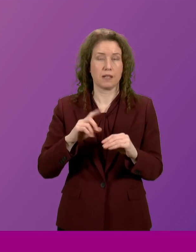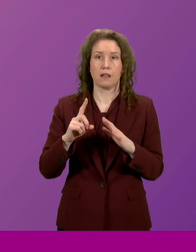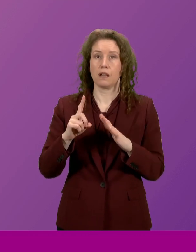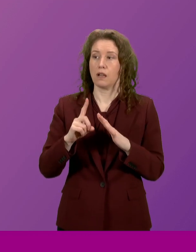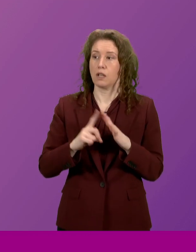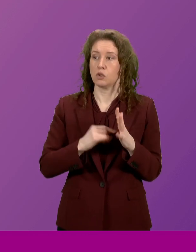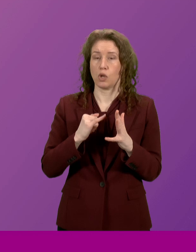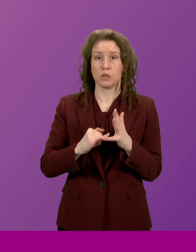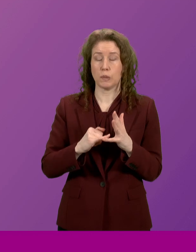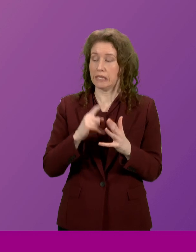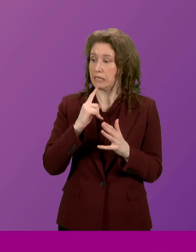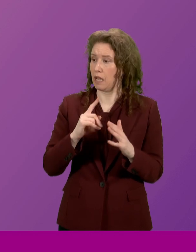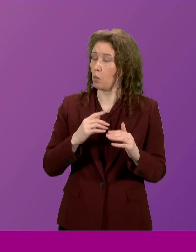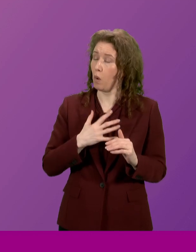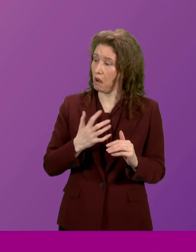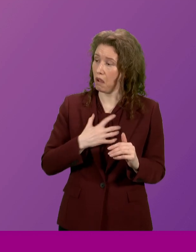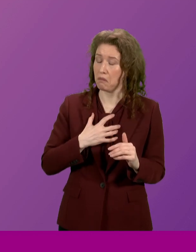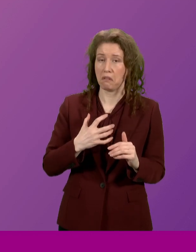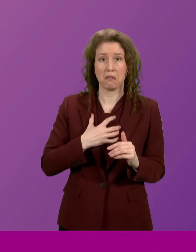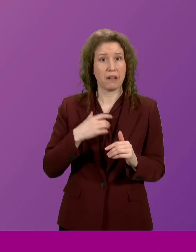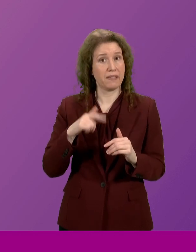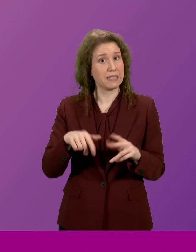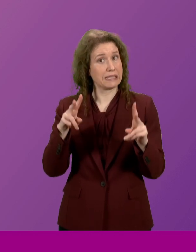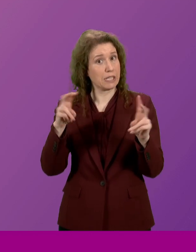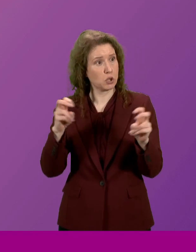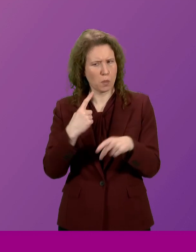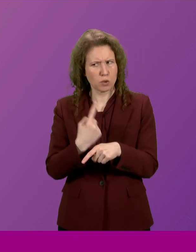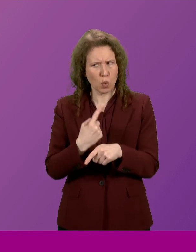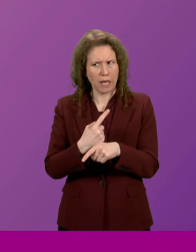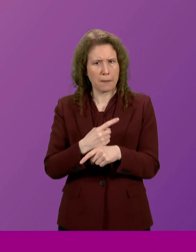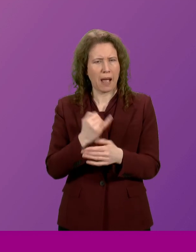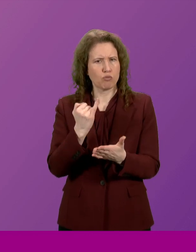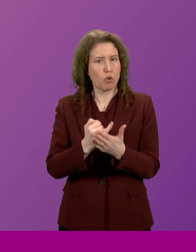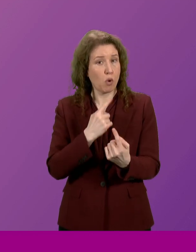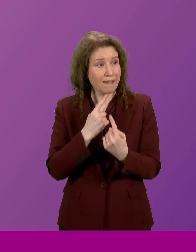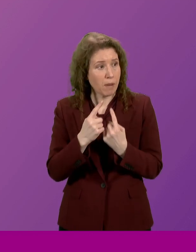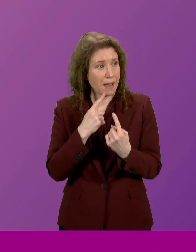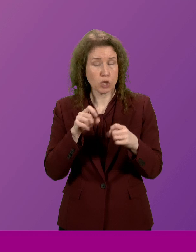For some reason, on an issue on which we are tackling disinformation in our society,